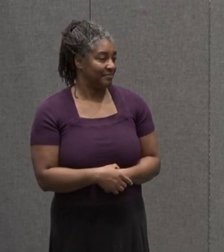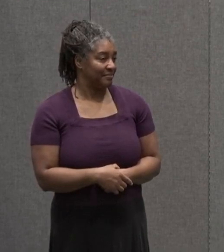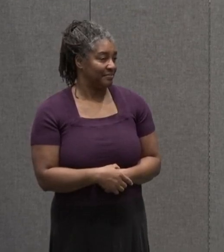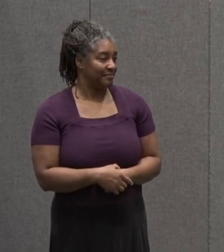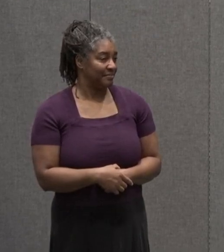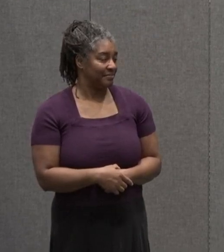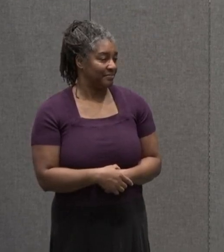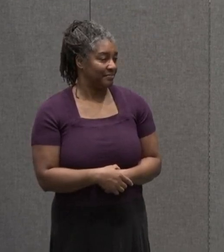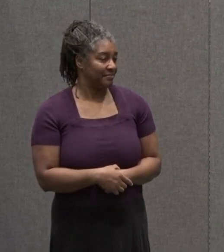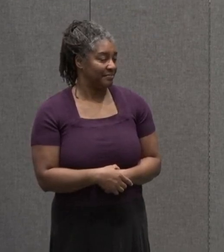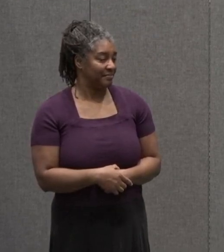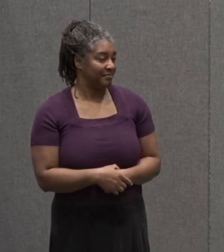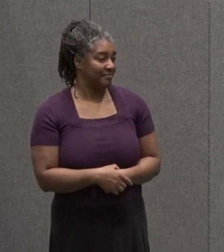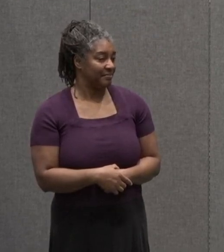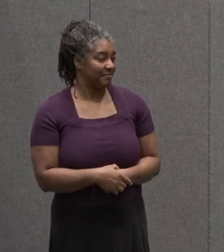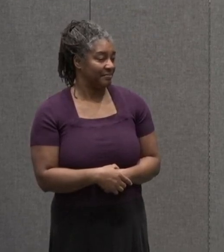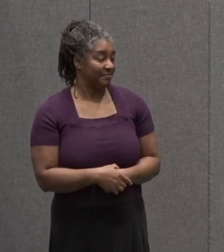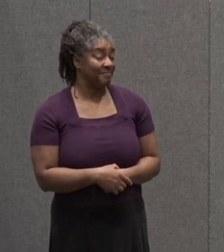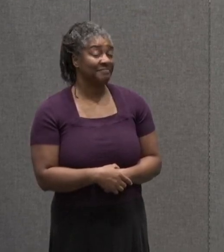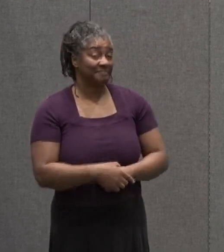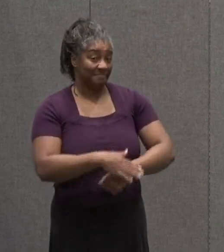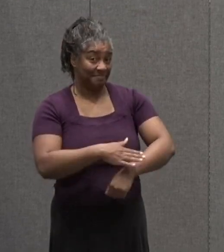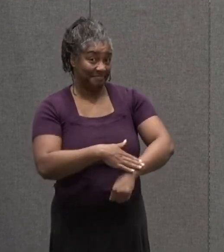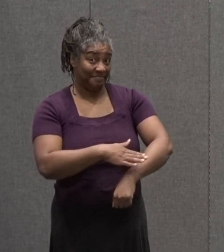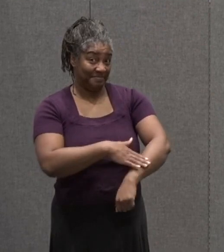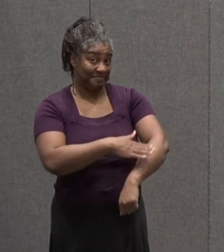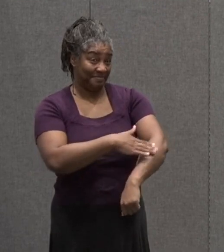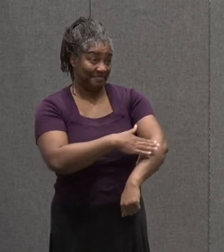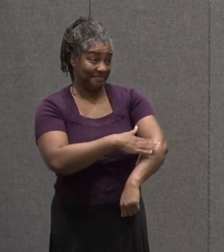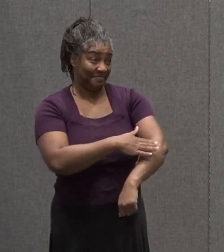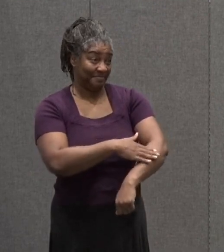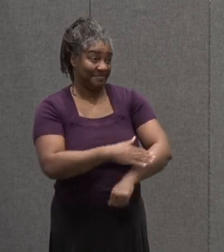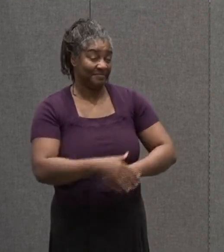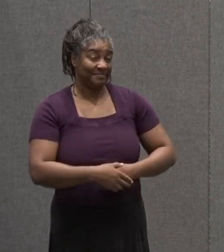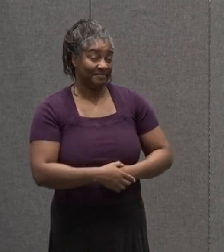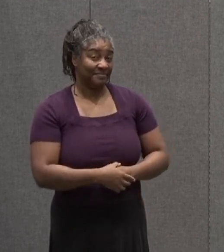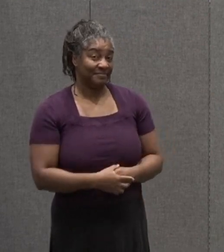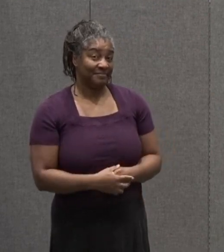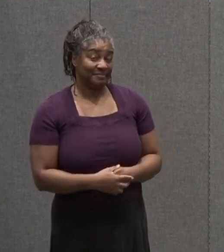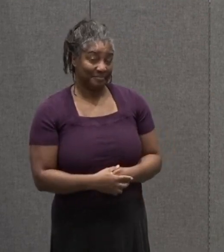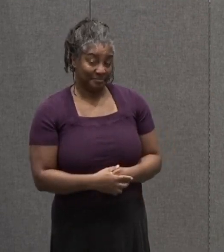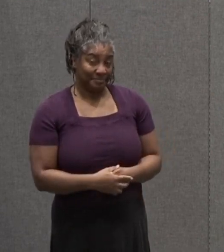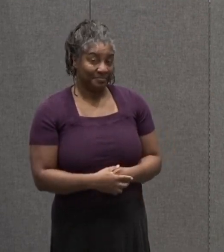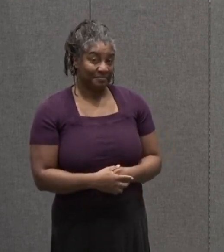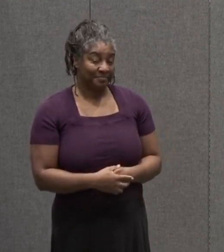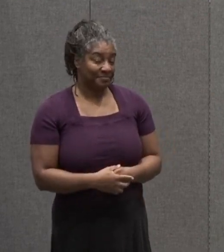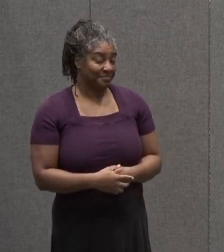Every little cell in my body is happy Every little cell in my body is well